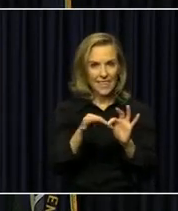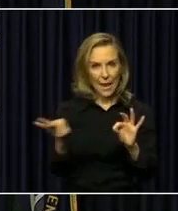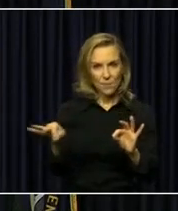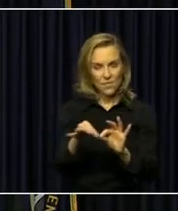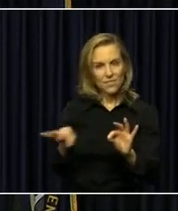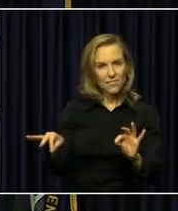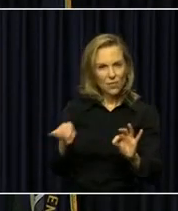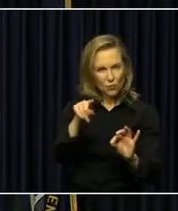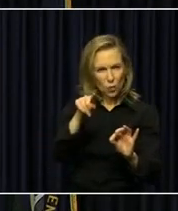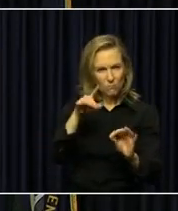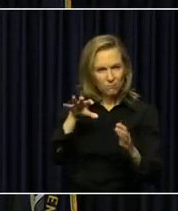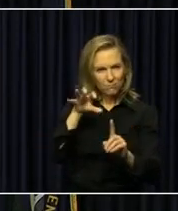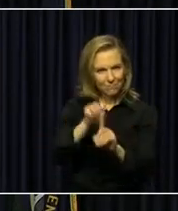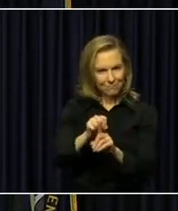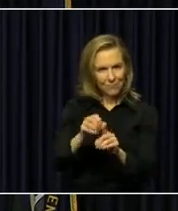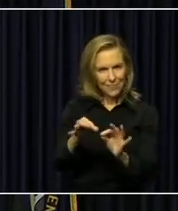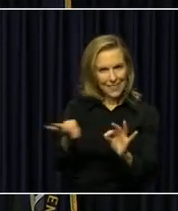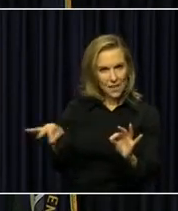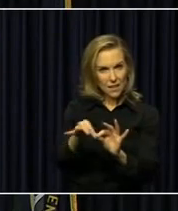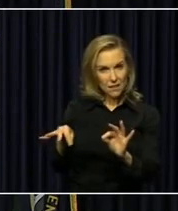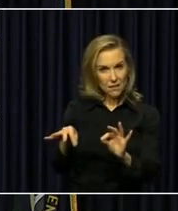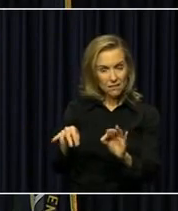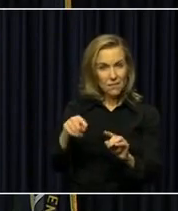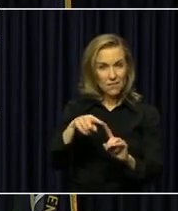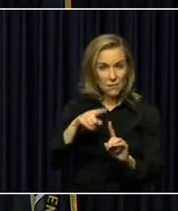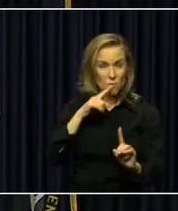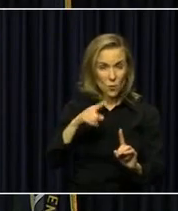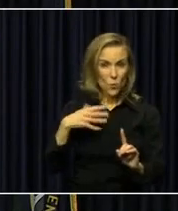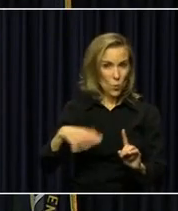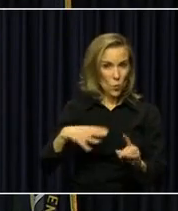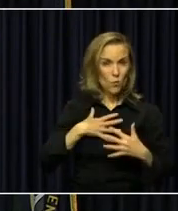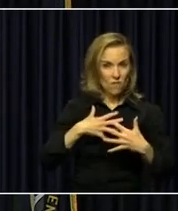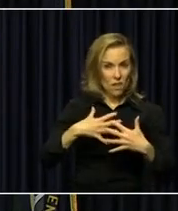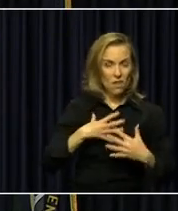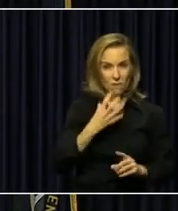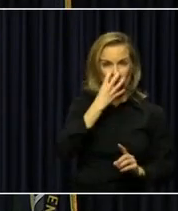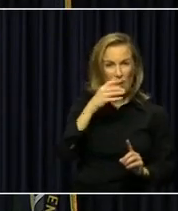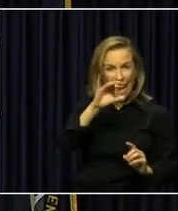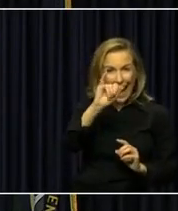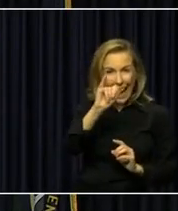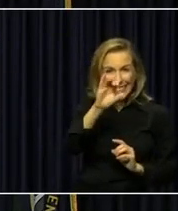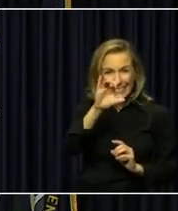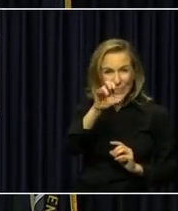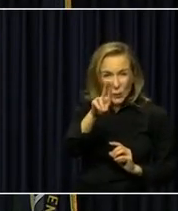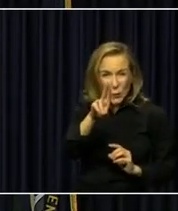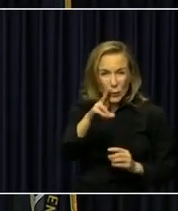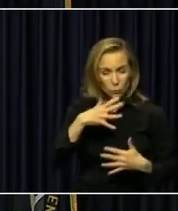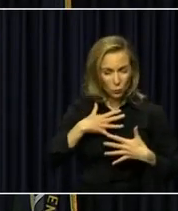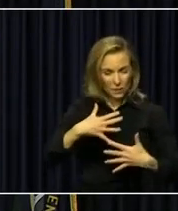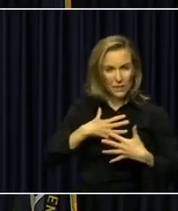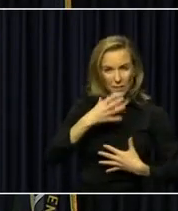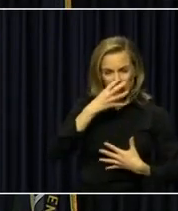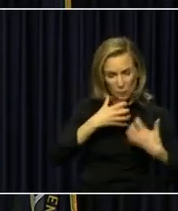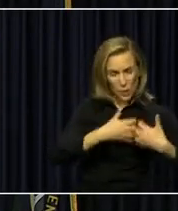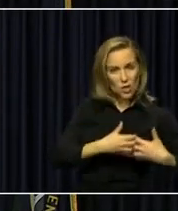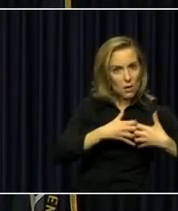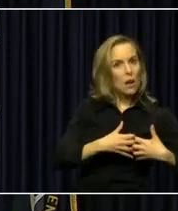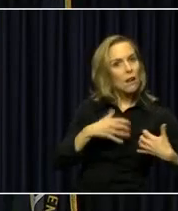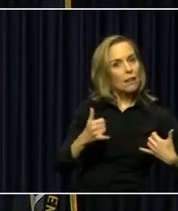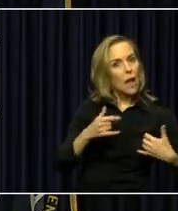WORK, AND EVEN AS ADJUSTED BY POPULATION, WE ARE DOING BETTER THAN VIRTUALLY EVERY OTHER STATE